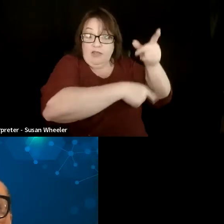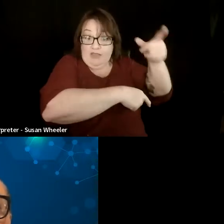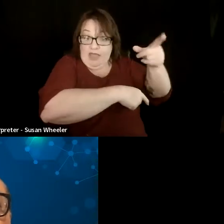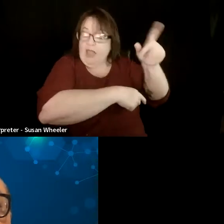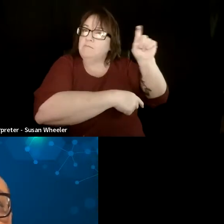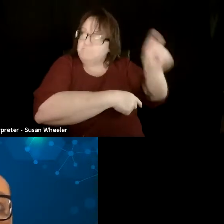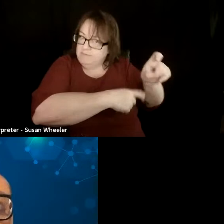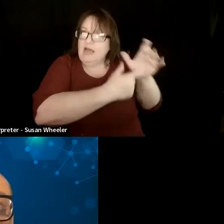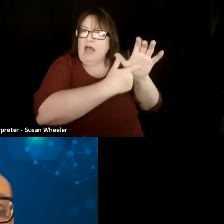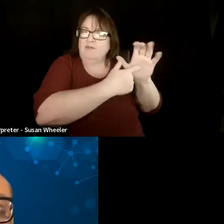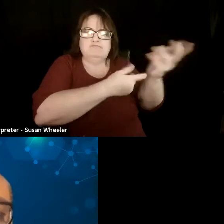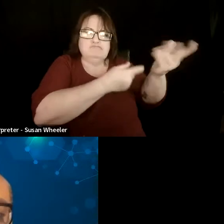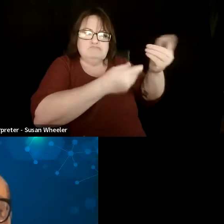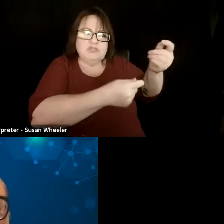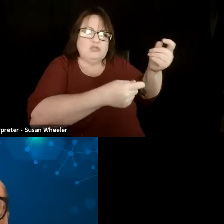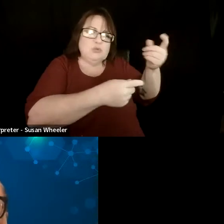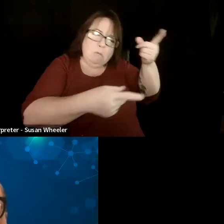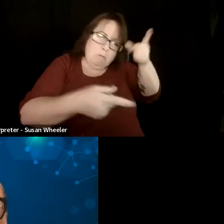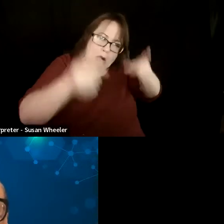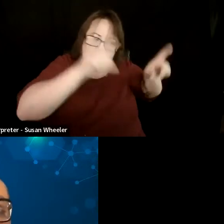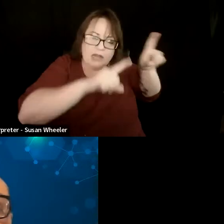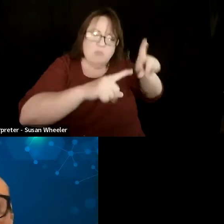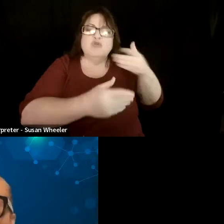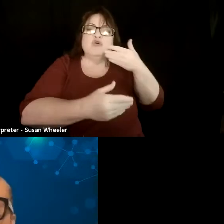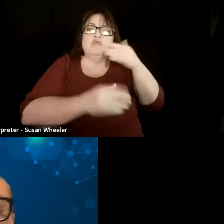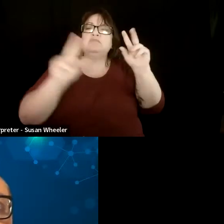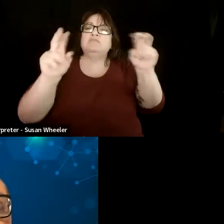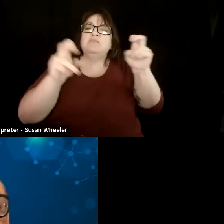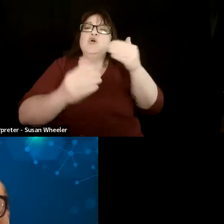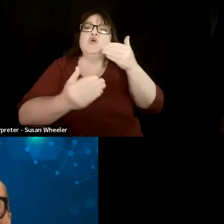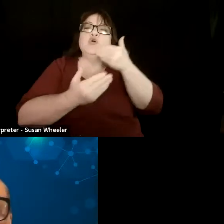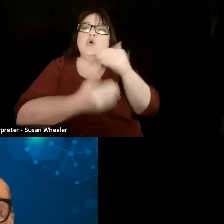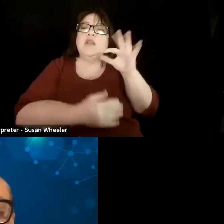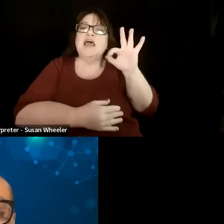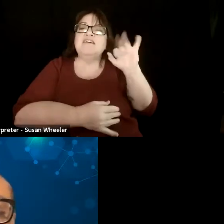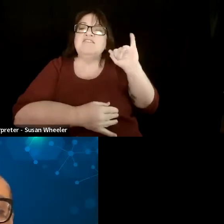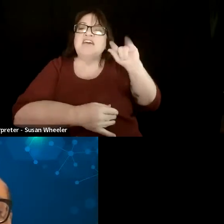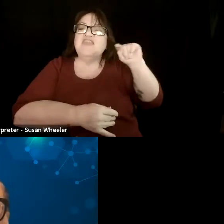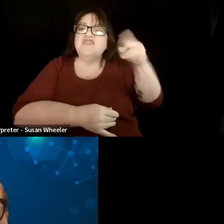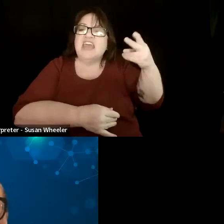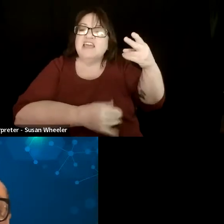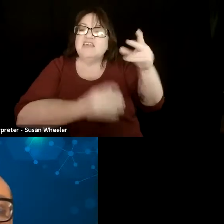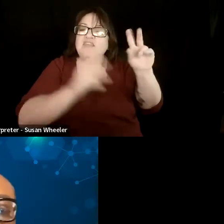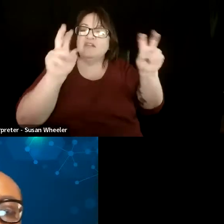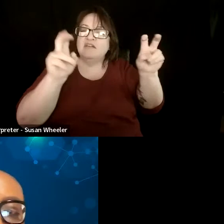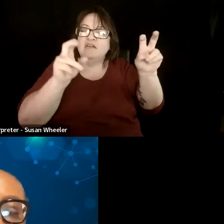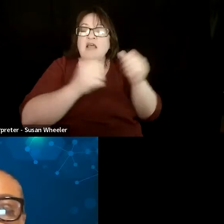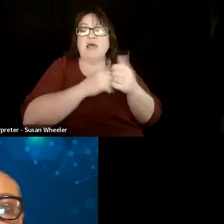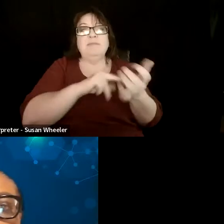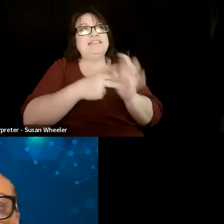to bargaining good faith with parents. This is in connection with any expenses they occur